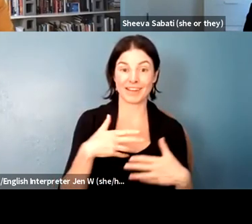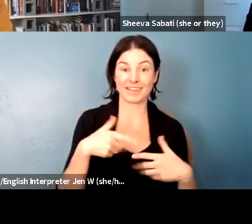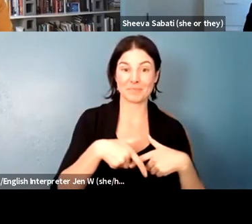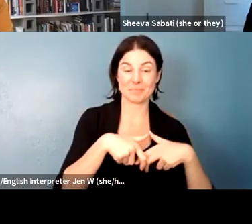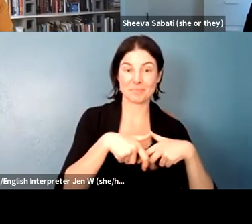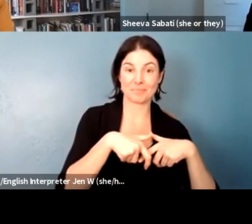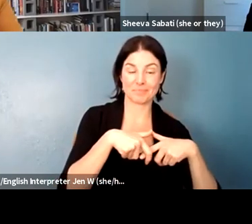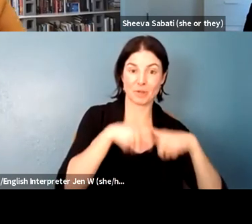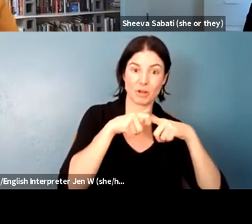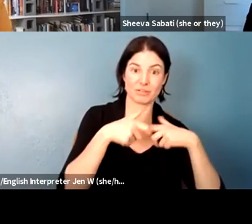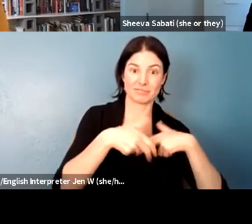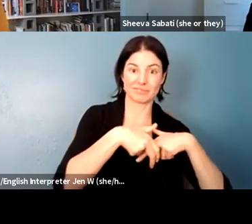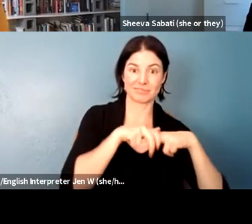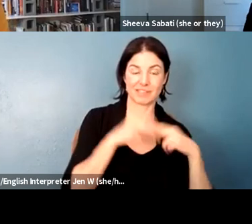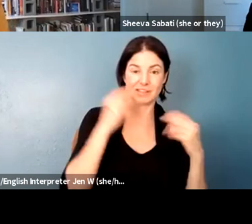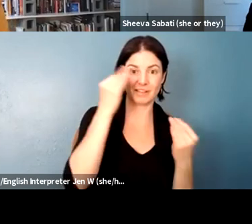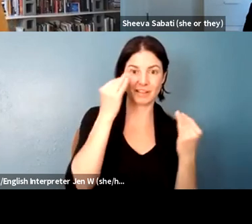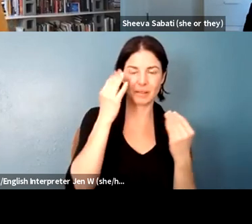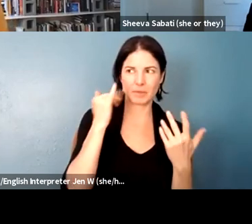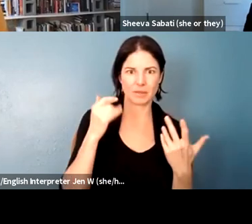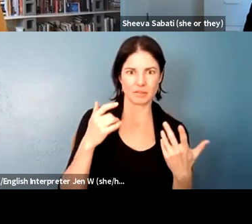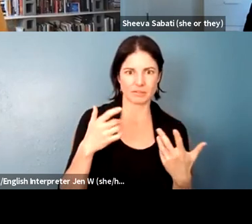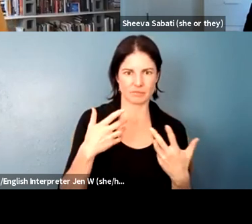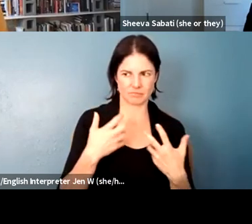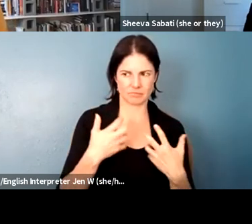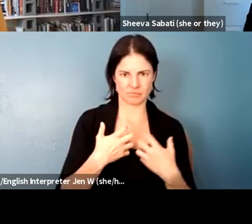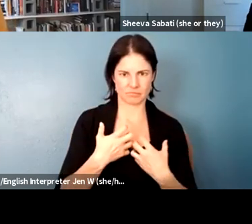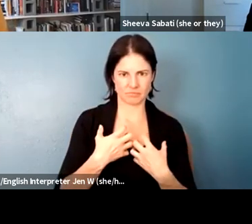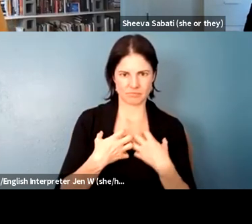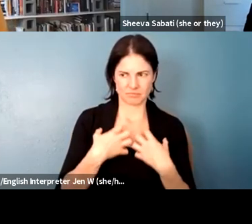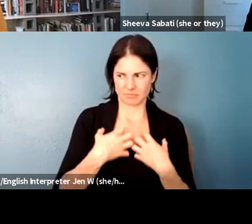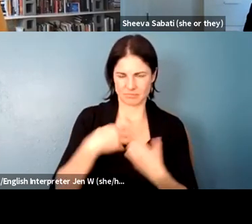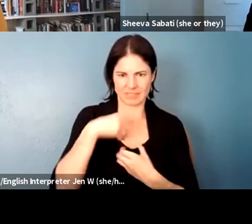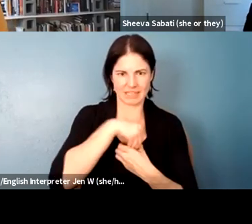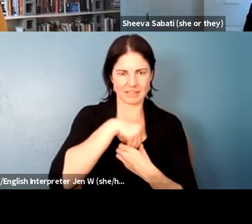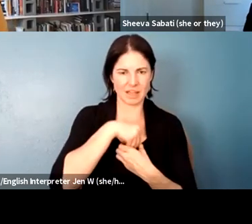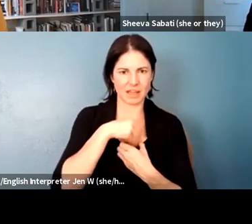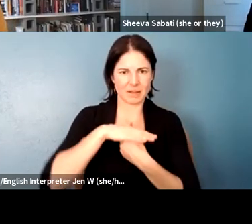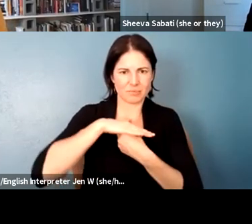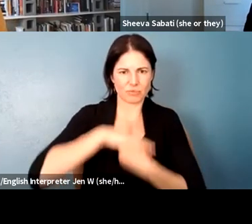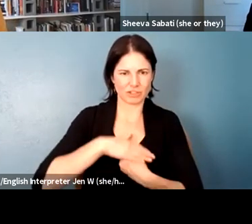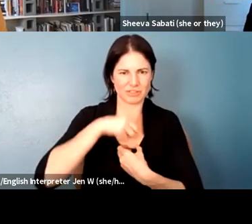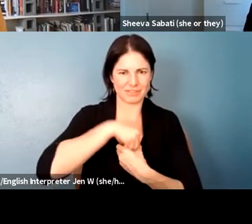I believe part of what I Medina was telling us that these oppressions live within us. So capitalism isn't rolling around